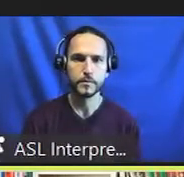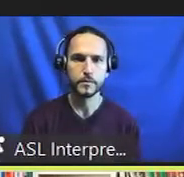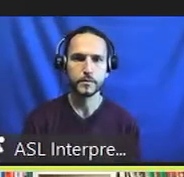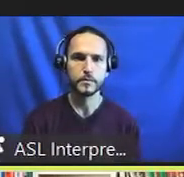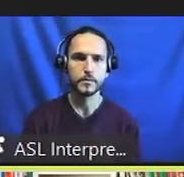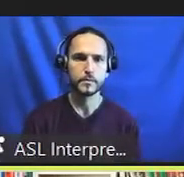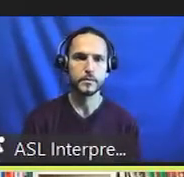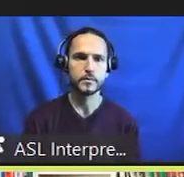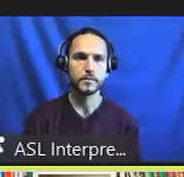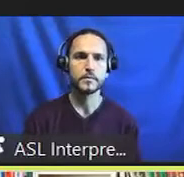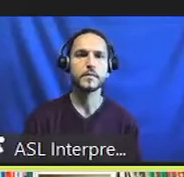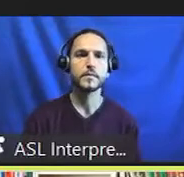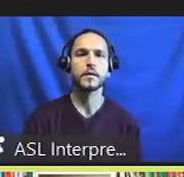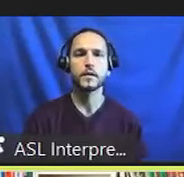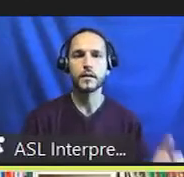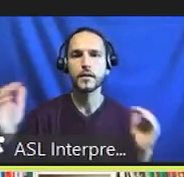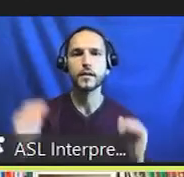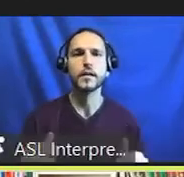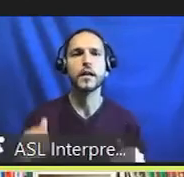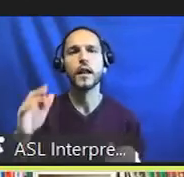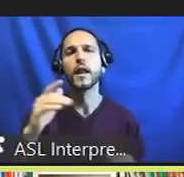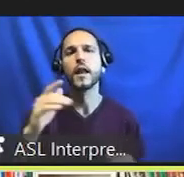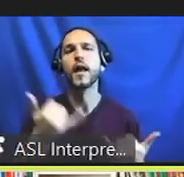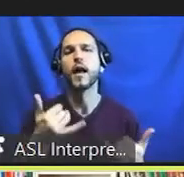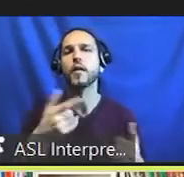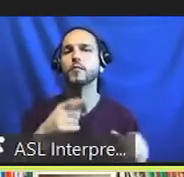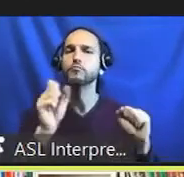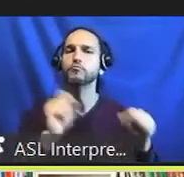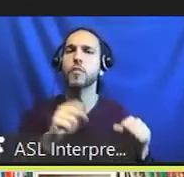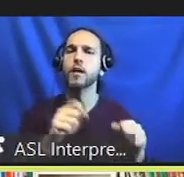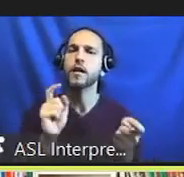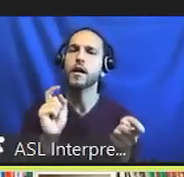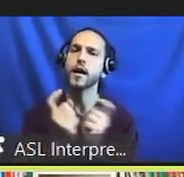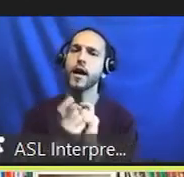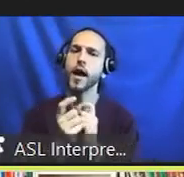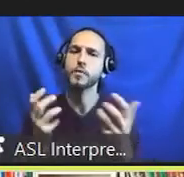So permissible accommodations-- so the ADA law, as Michael